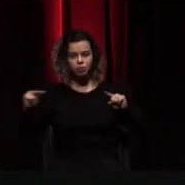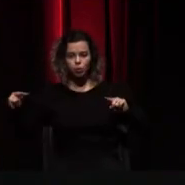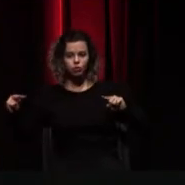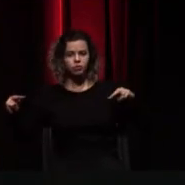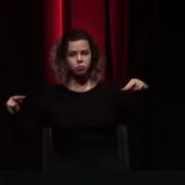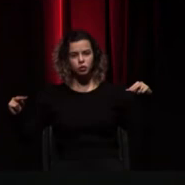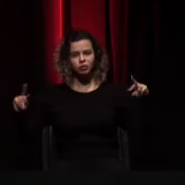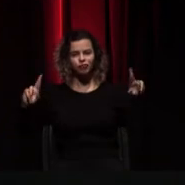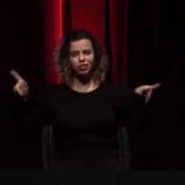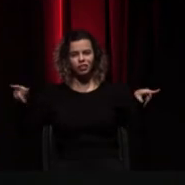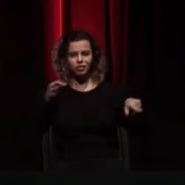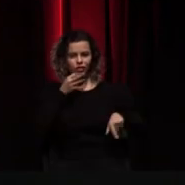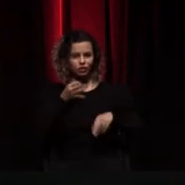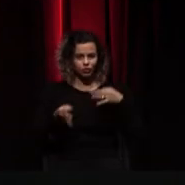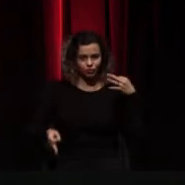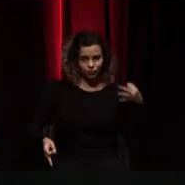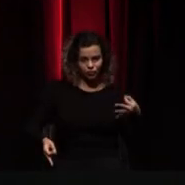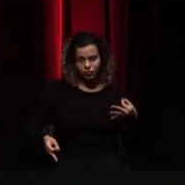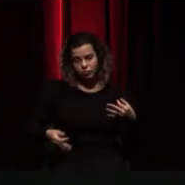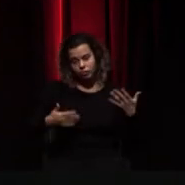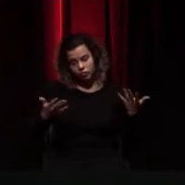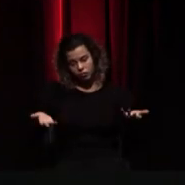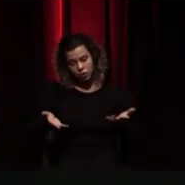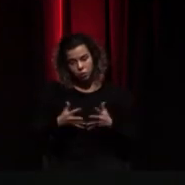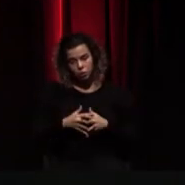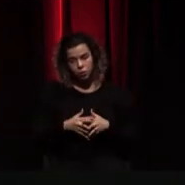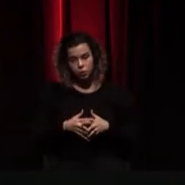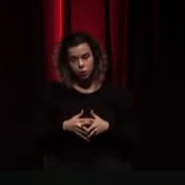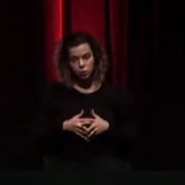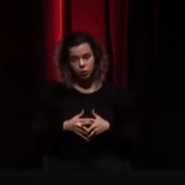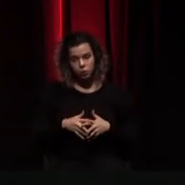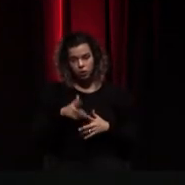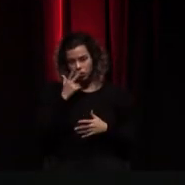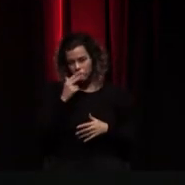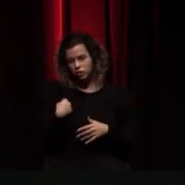I think we’ve always had the boss.